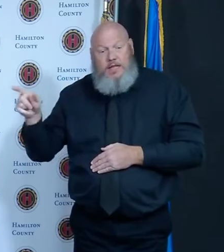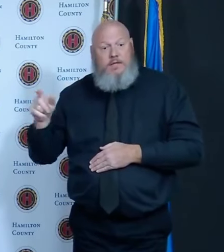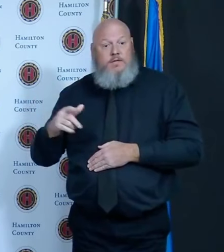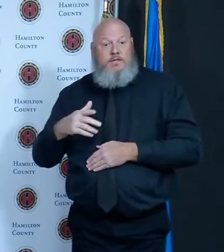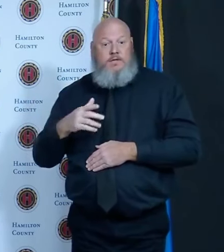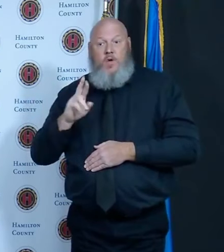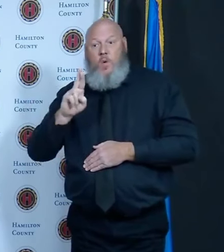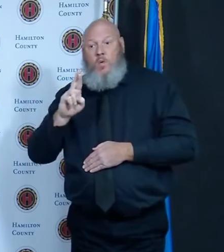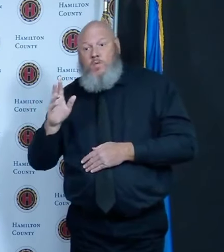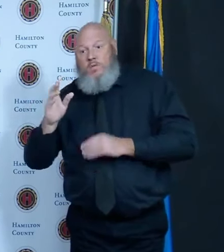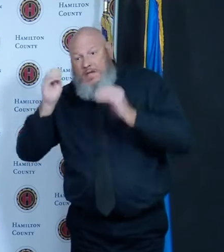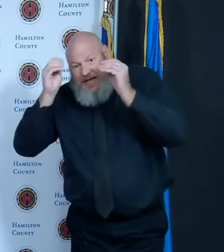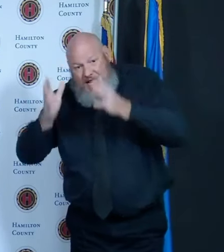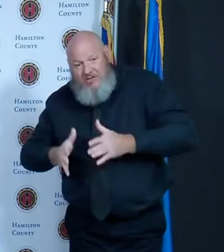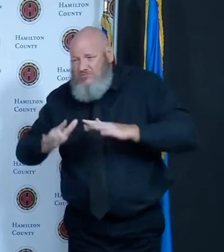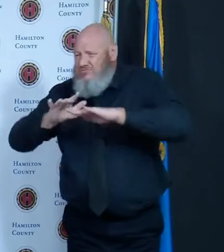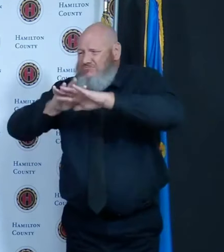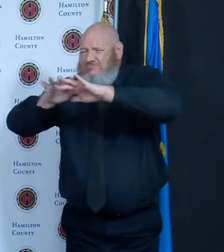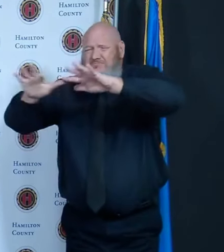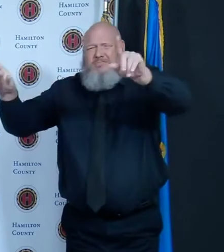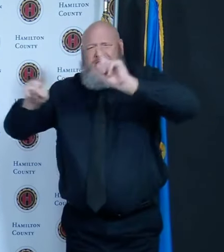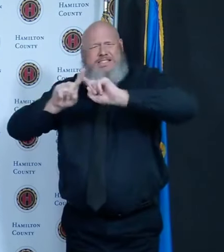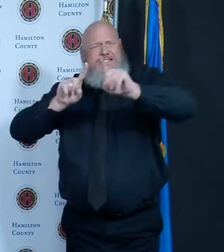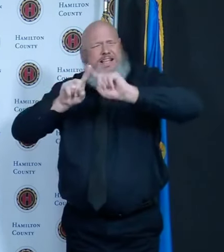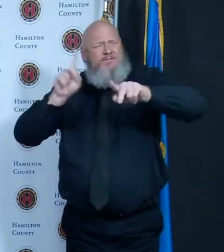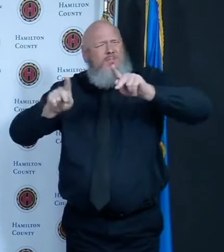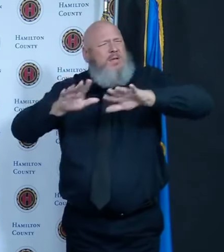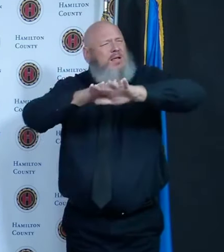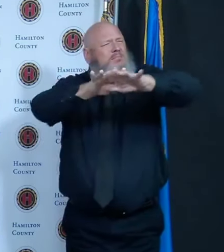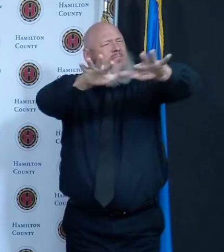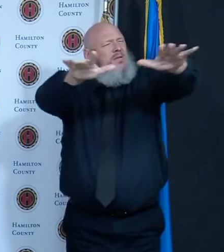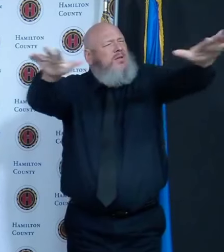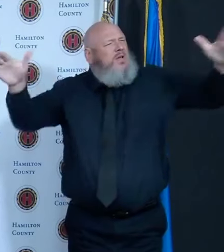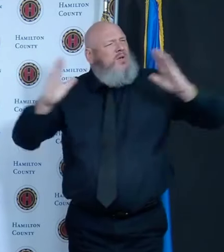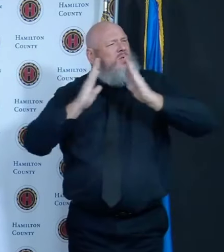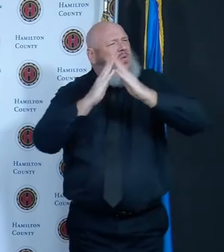supplies and then he said just everyday residents have donated supplies whether